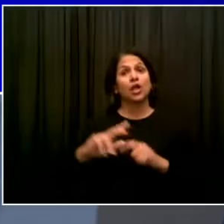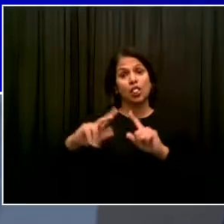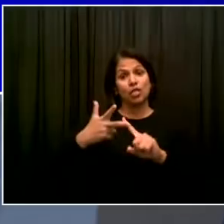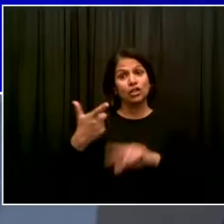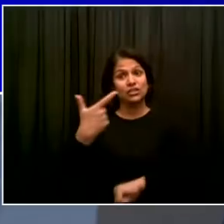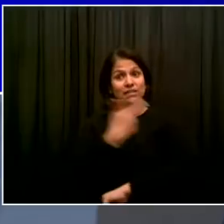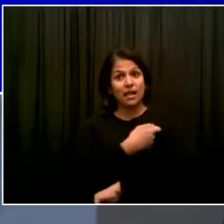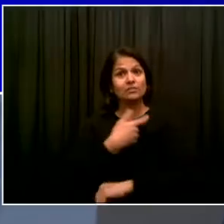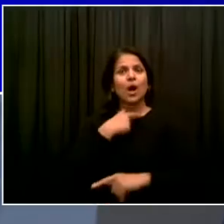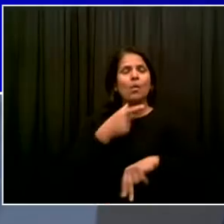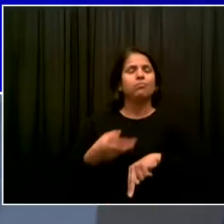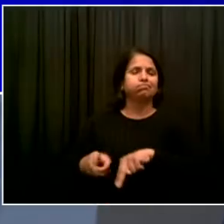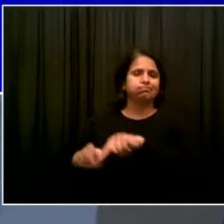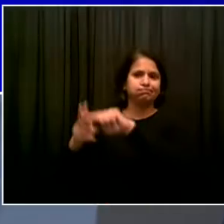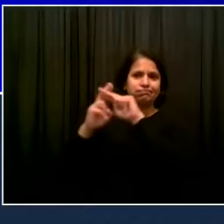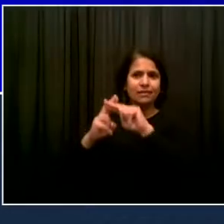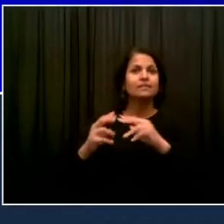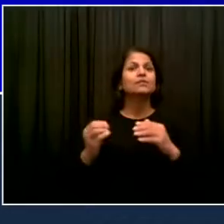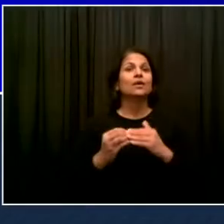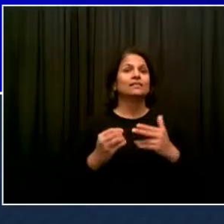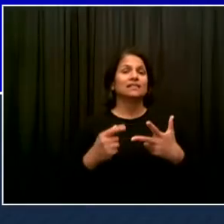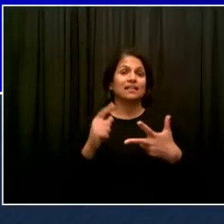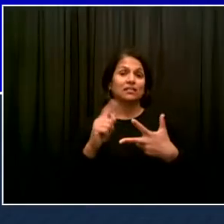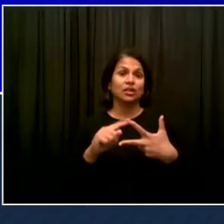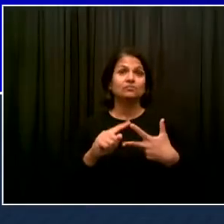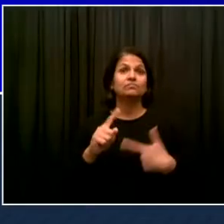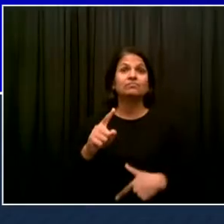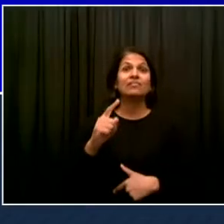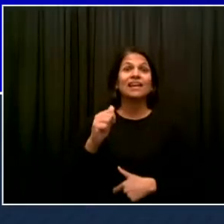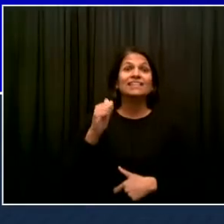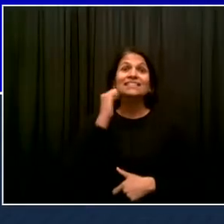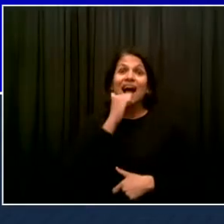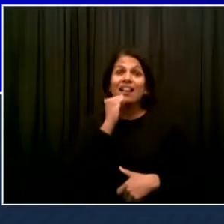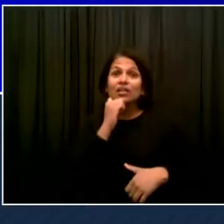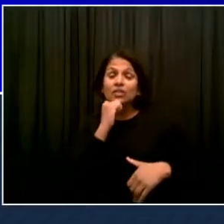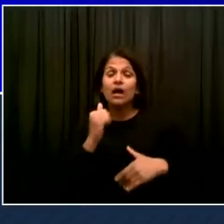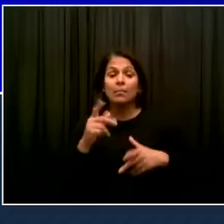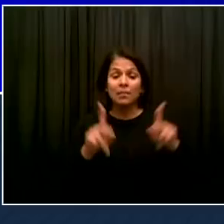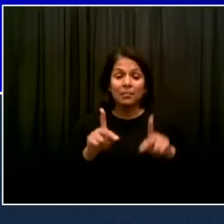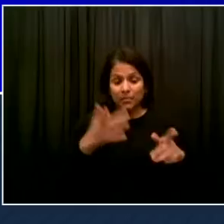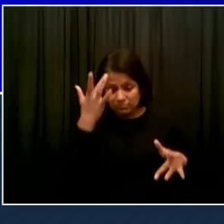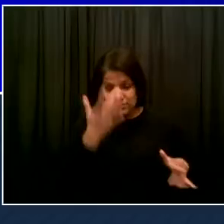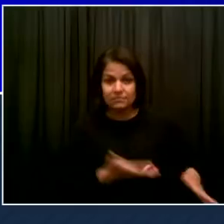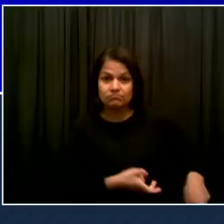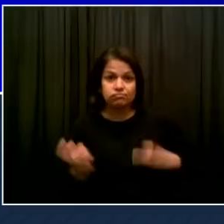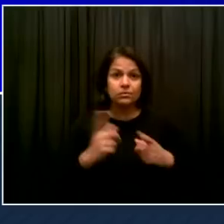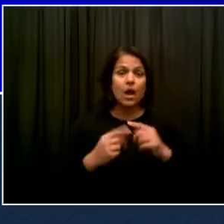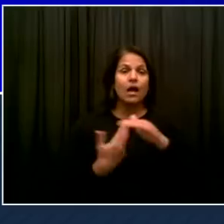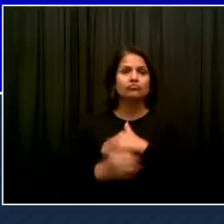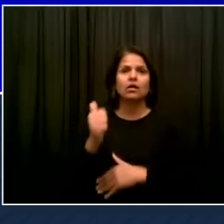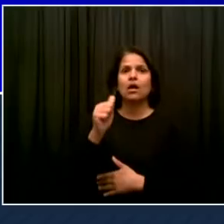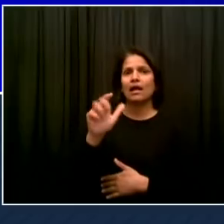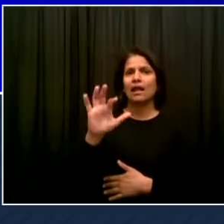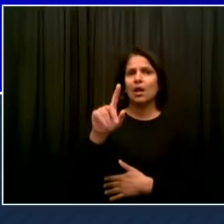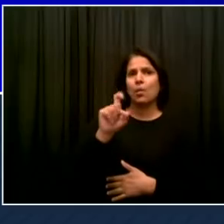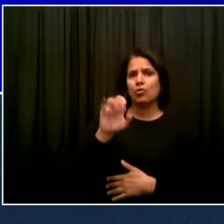PEOPLE GETTING OUT THERE AND GETTING HET BOOSTERS WITH MANDATES COMING INTO EFFECT AND THAT NUMBER WE WANT TO KEEP PUSHING UP. HERE OTHER